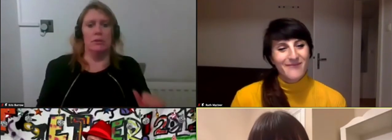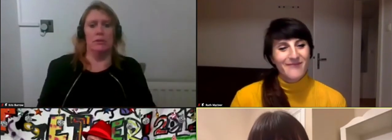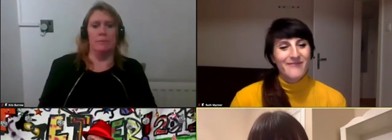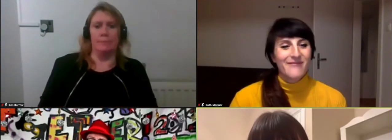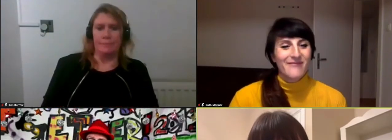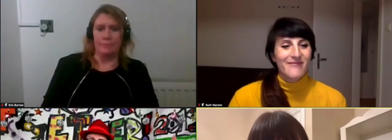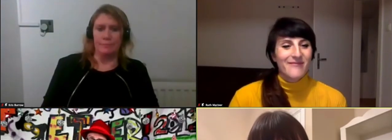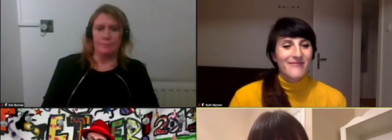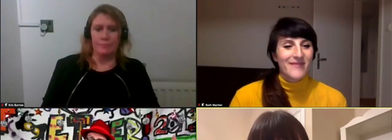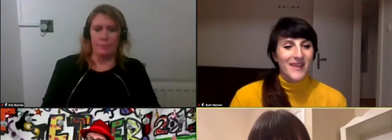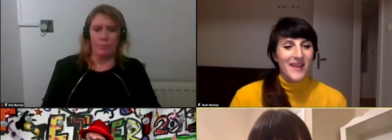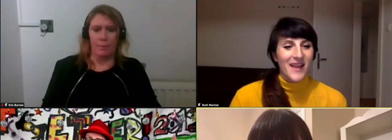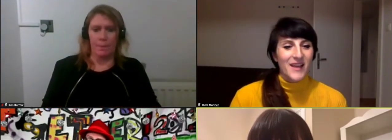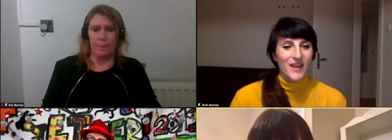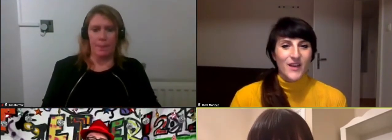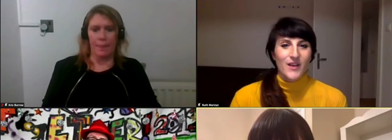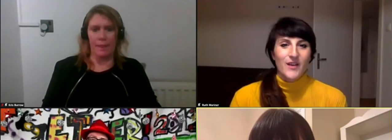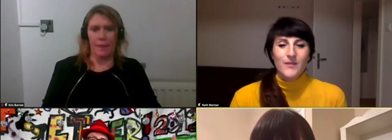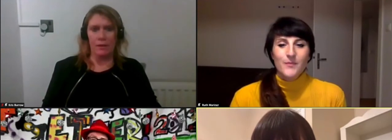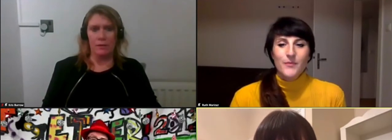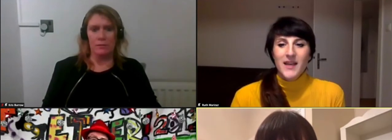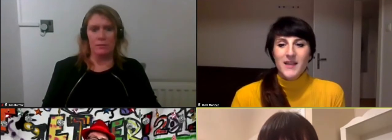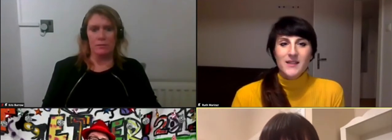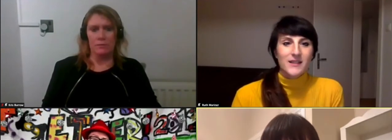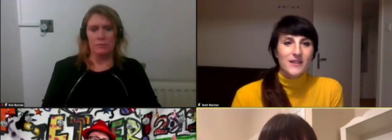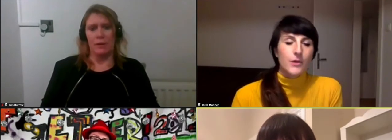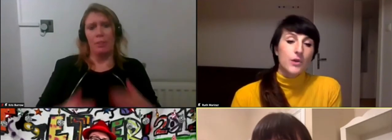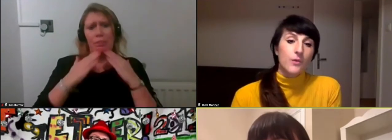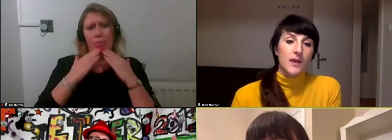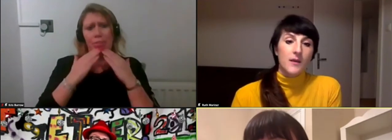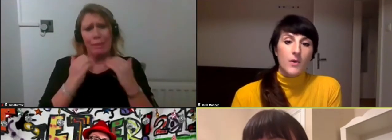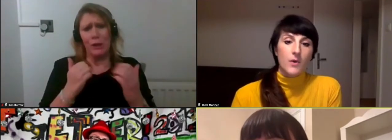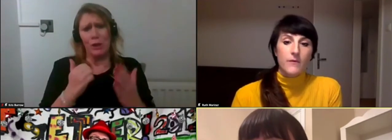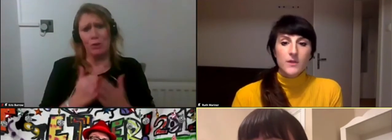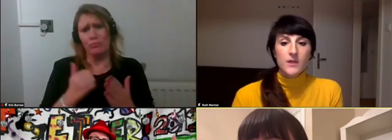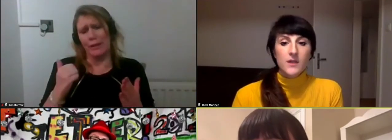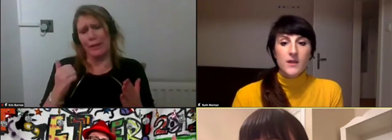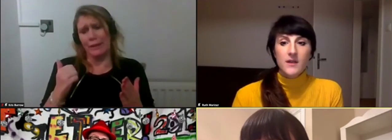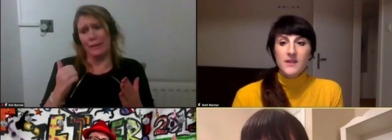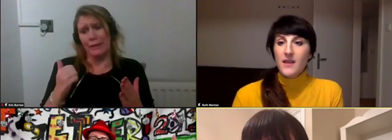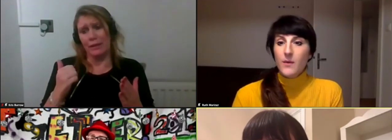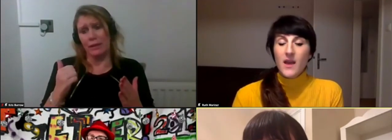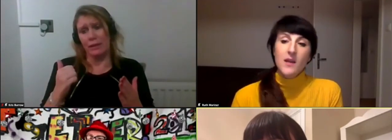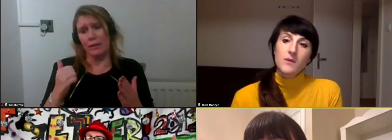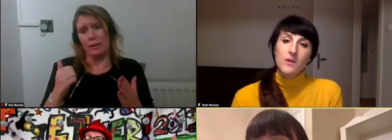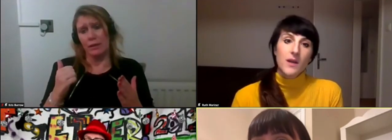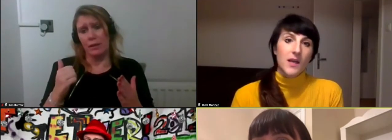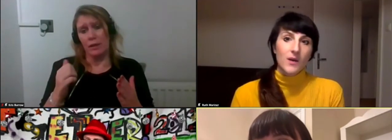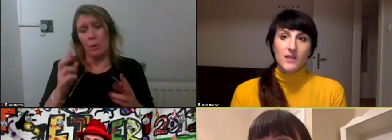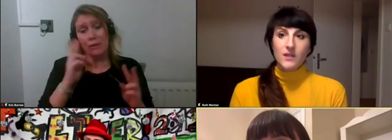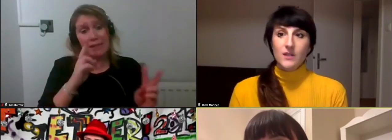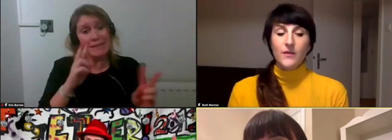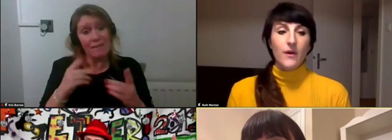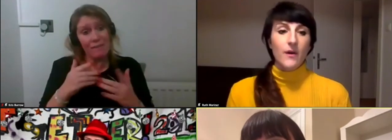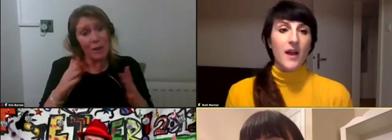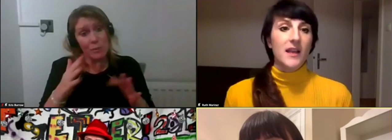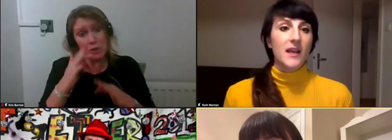Thank you. Brilliant. So shall we move on to see if anyone has got any